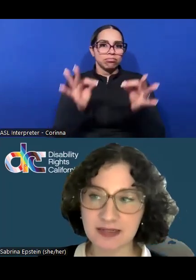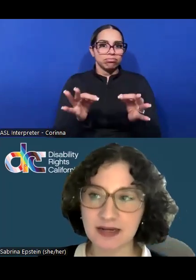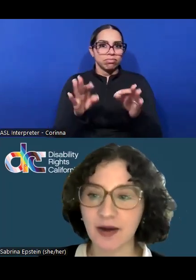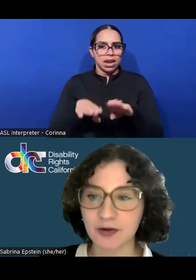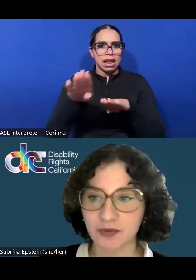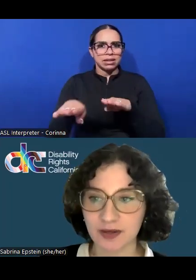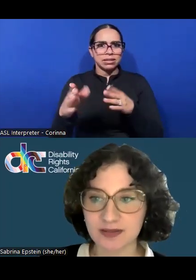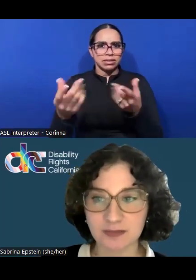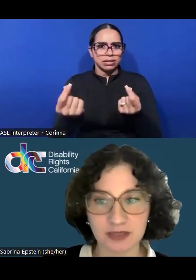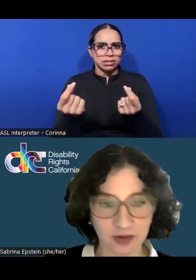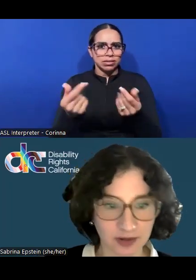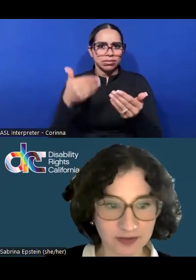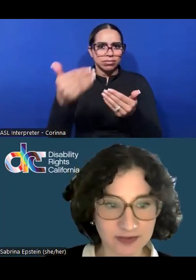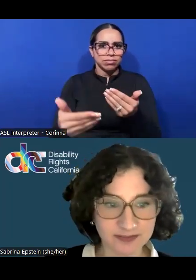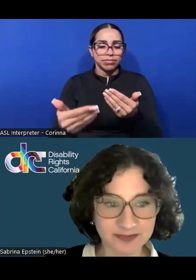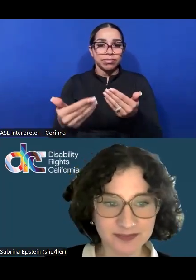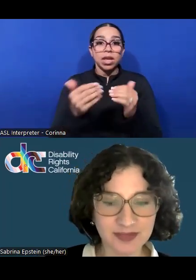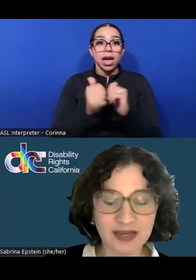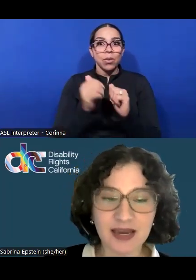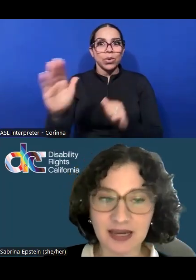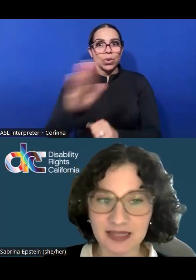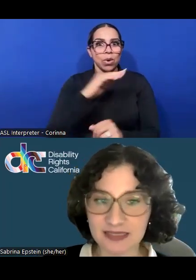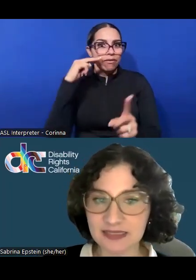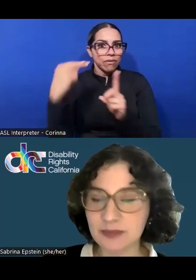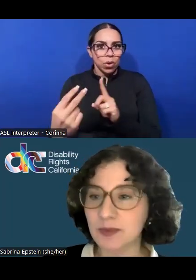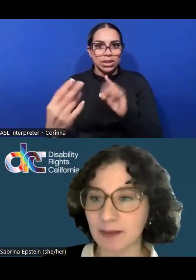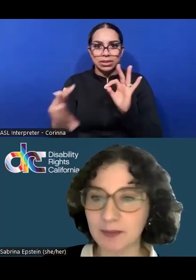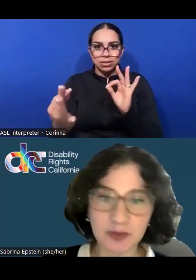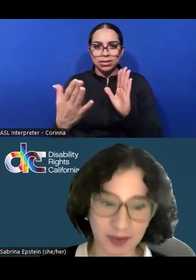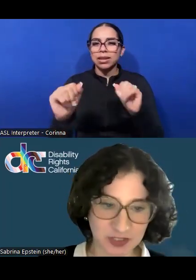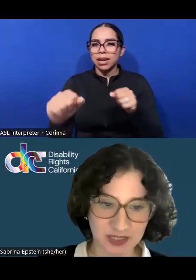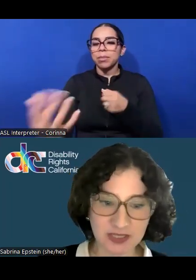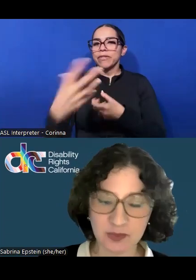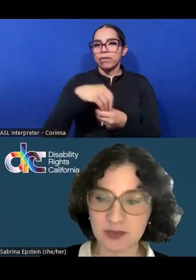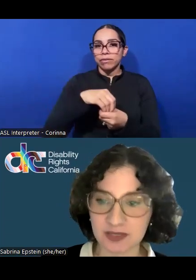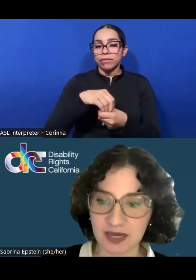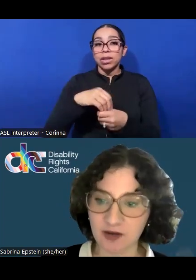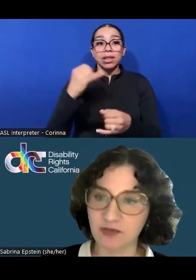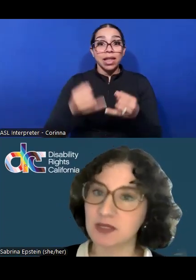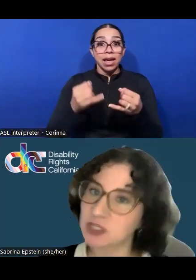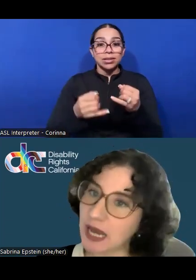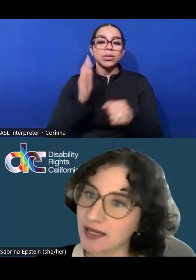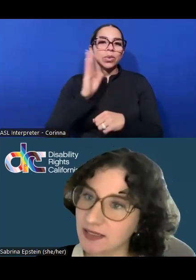and how your voice can be involved. And lastly, we'll wrap up with questions which we'll take from the chat